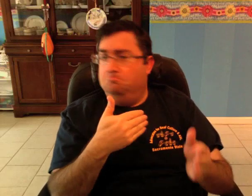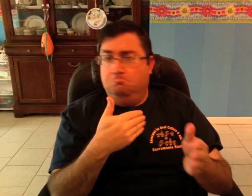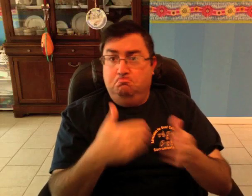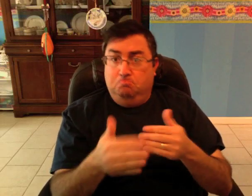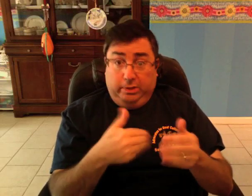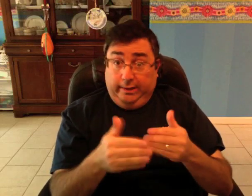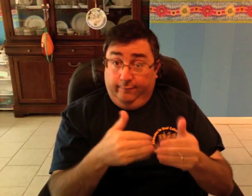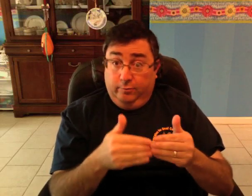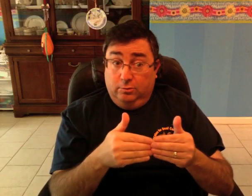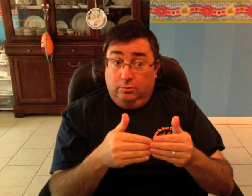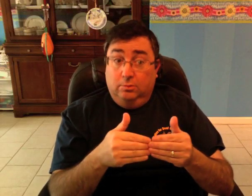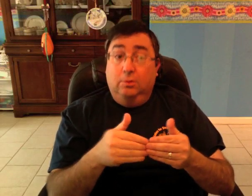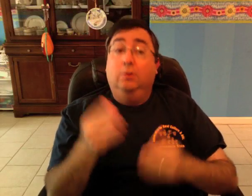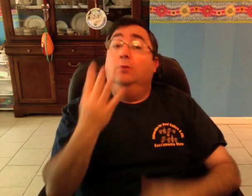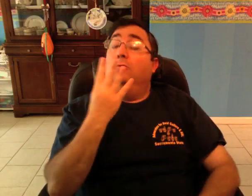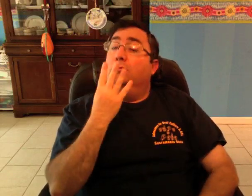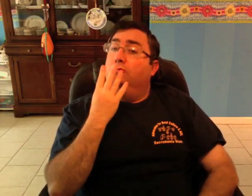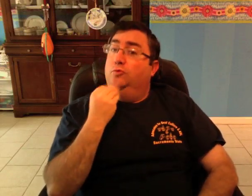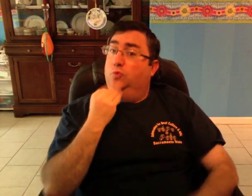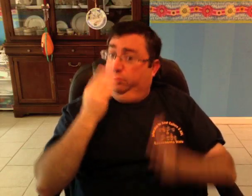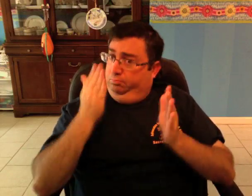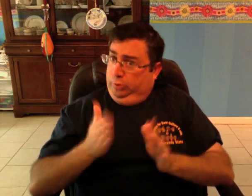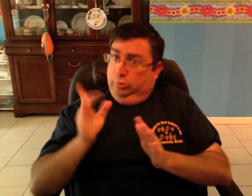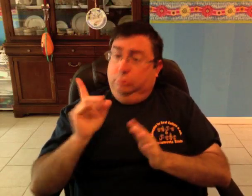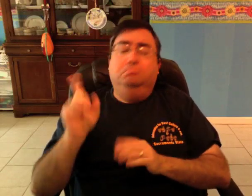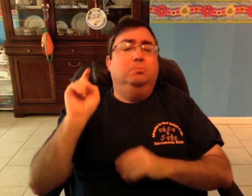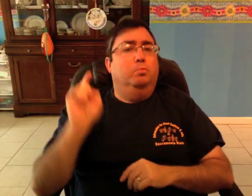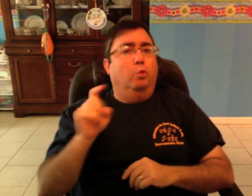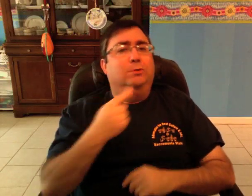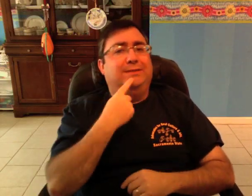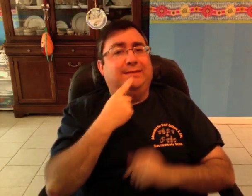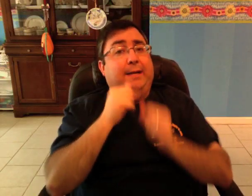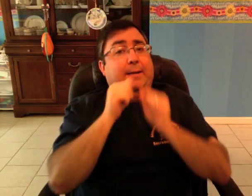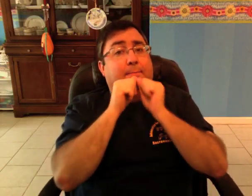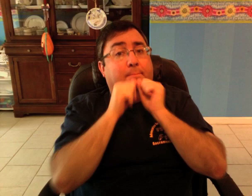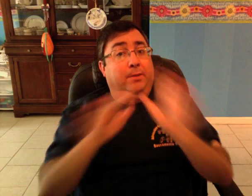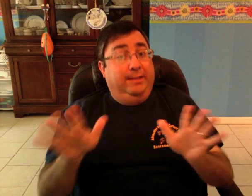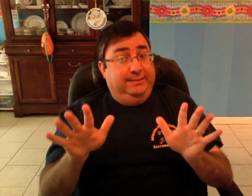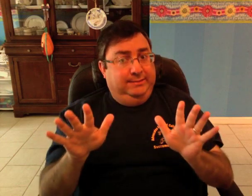the Jewish person is supposed to say a blessing: